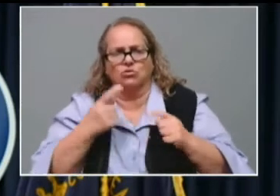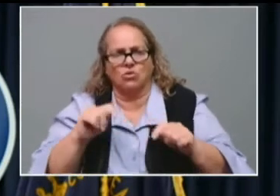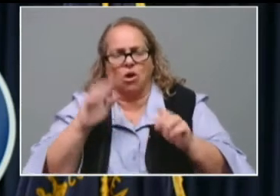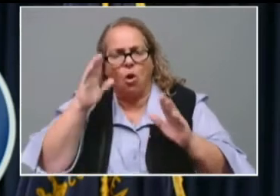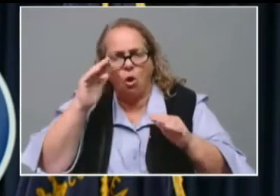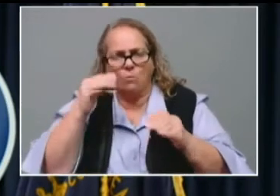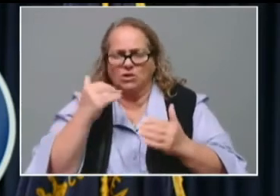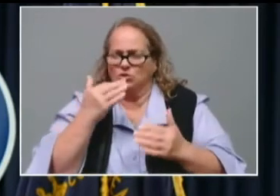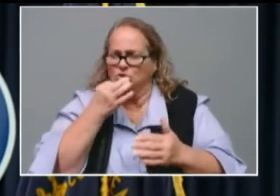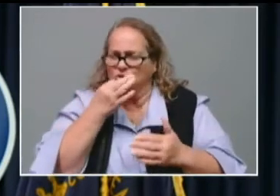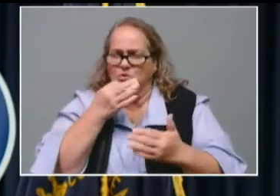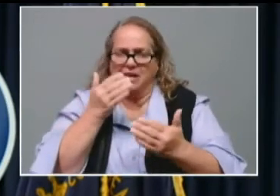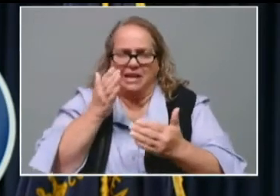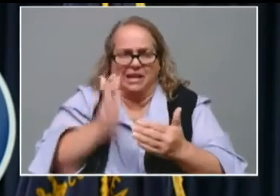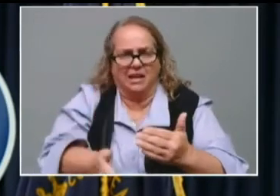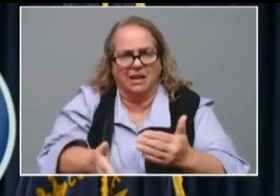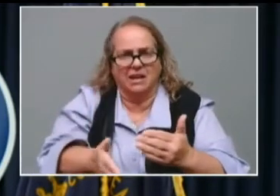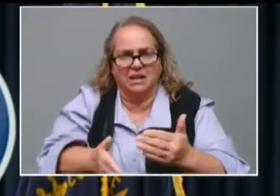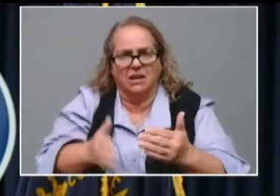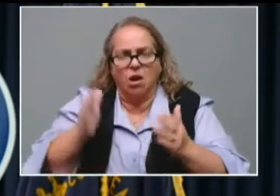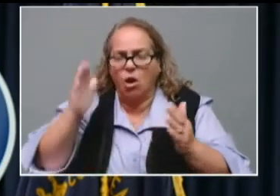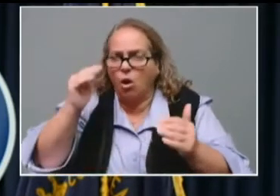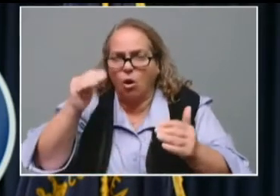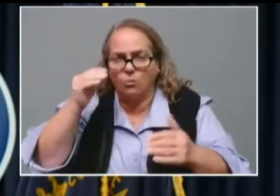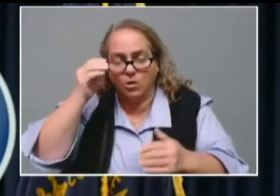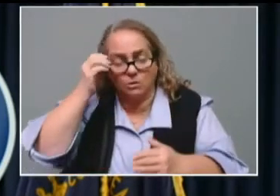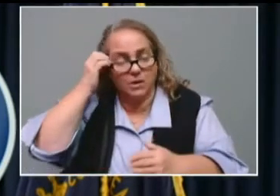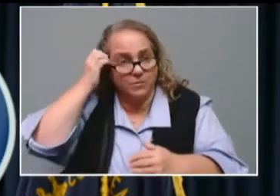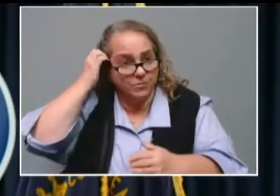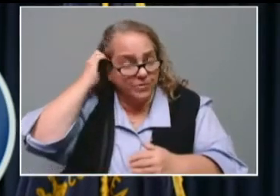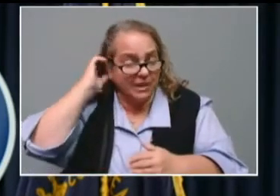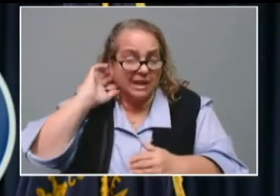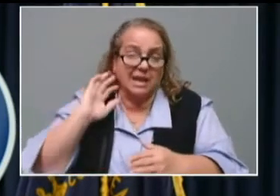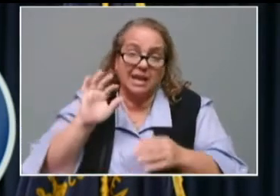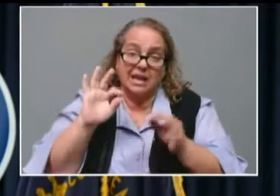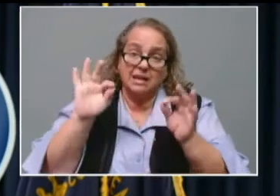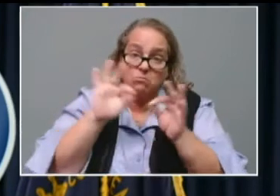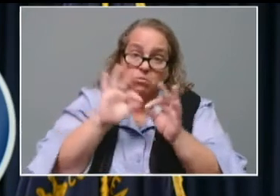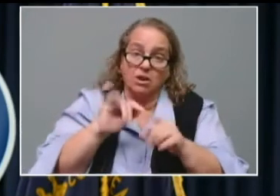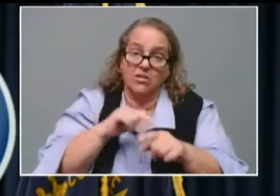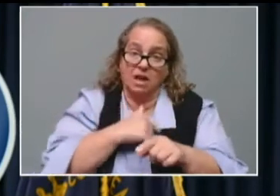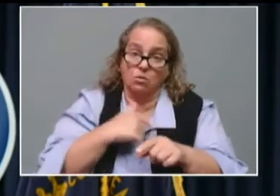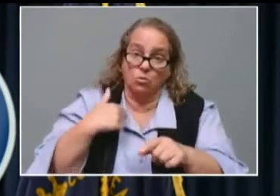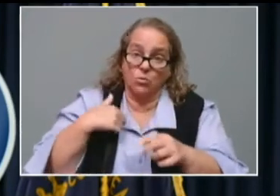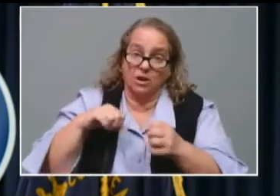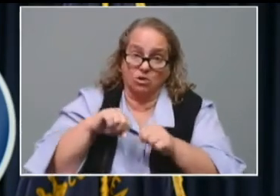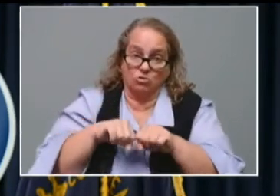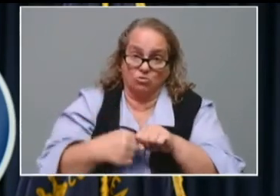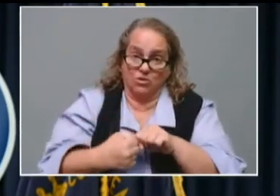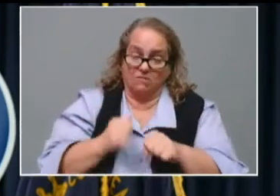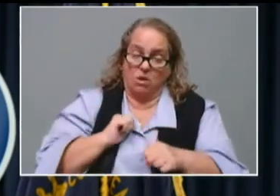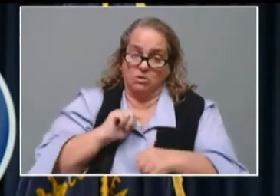think it's important that we grieve along the way, two that we recognize